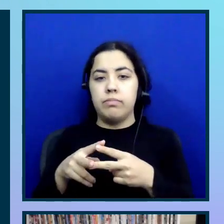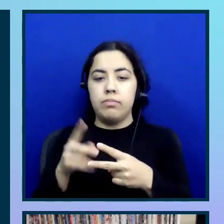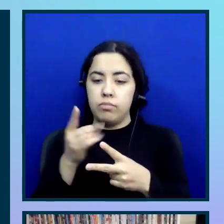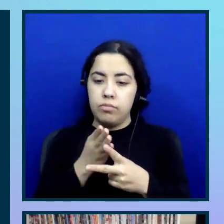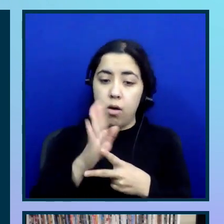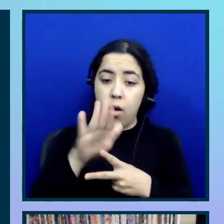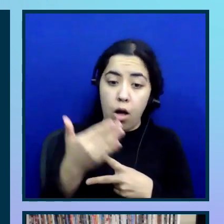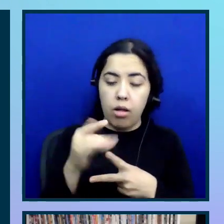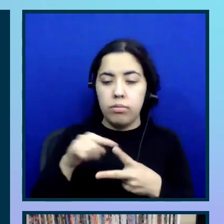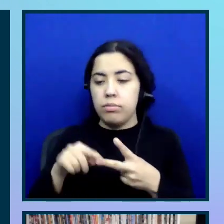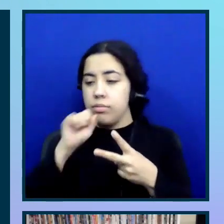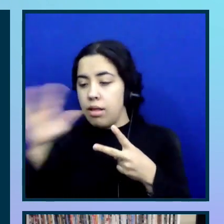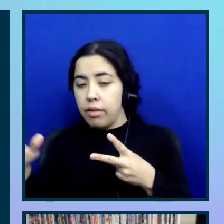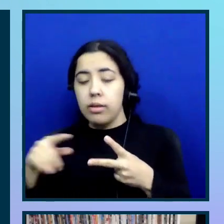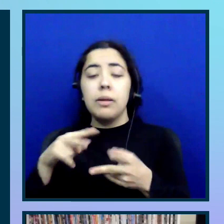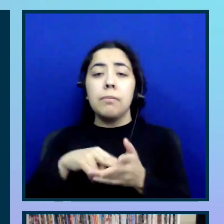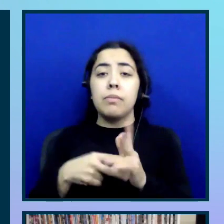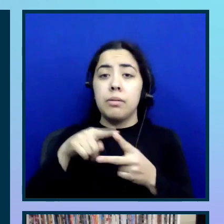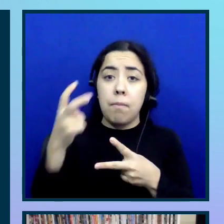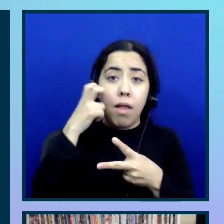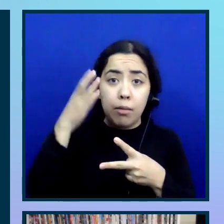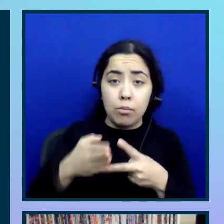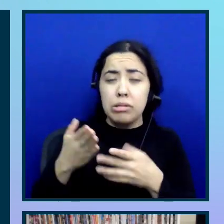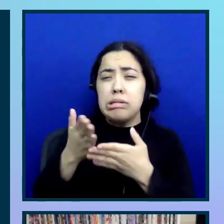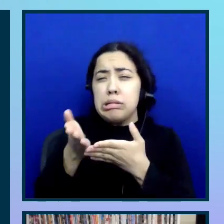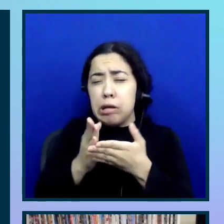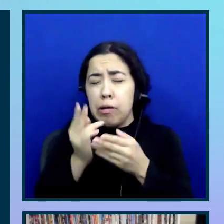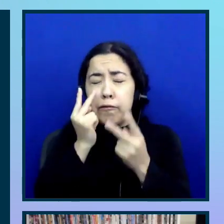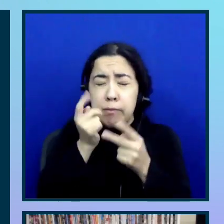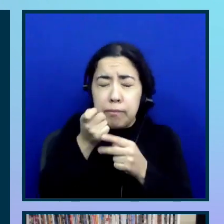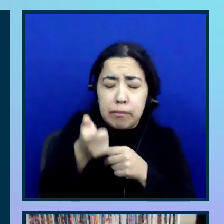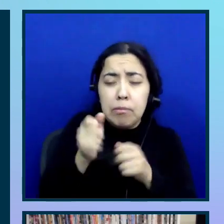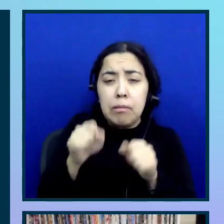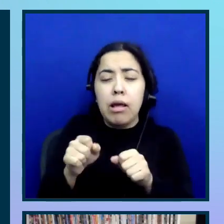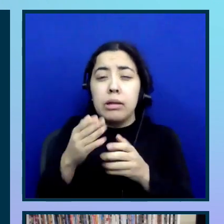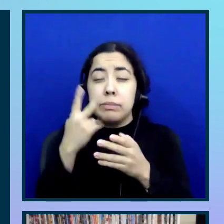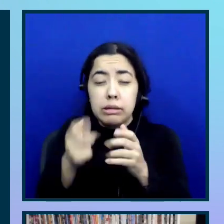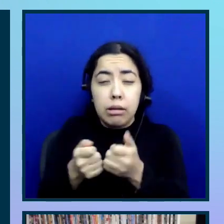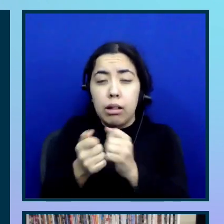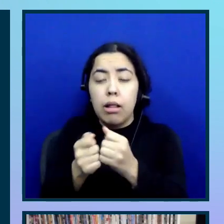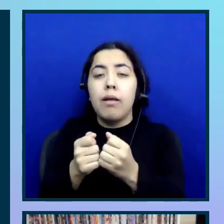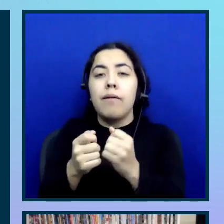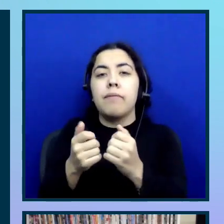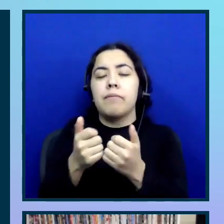So someone who's blind may still have some vision. They could still be able to see, to play a video game with accessibility options enabled,